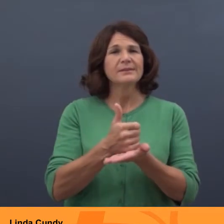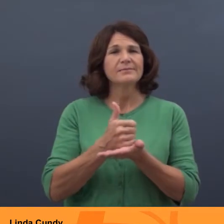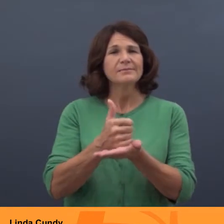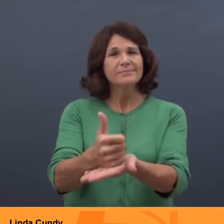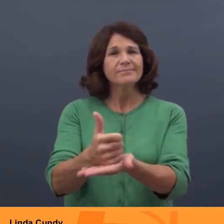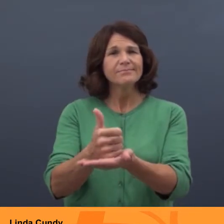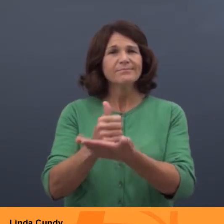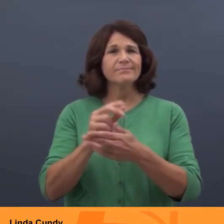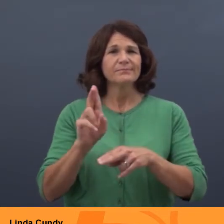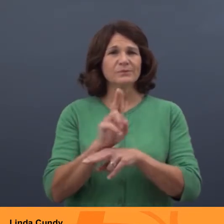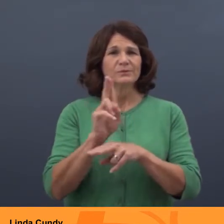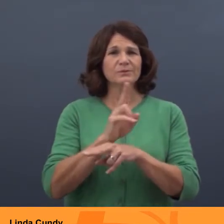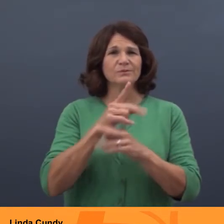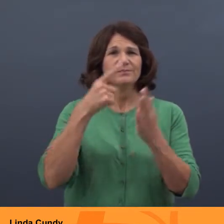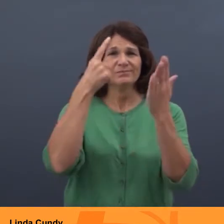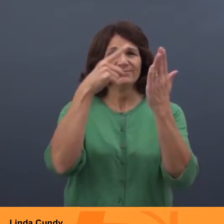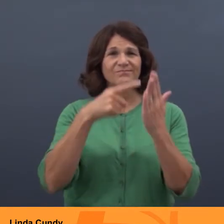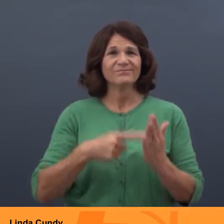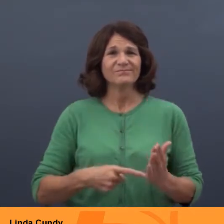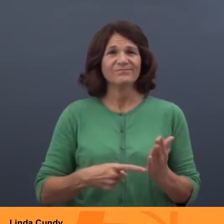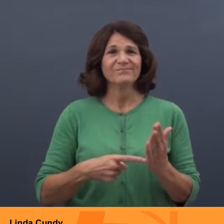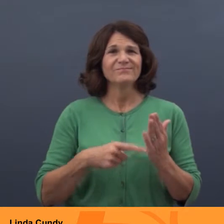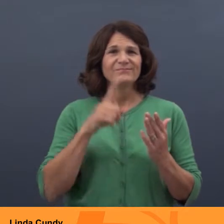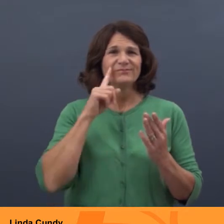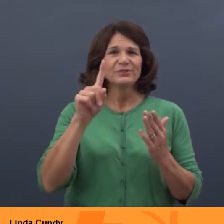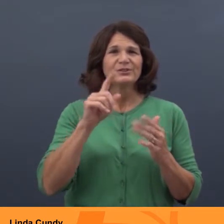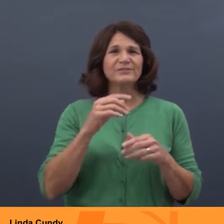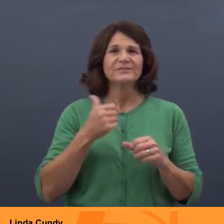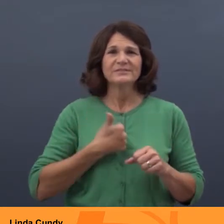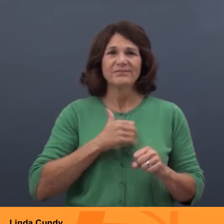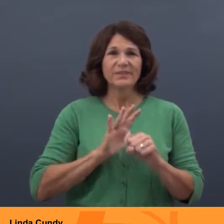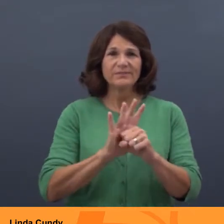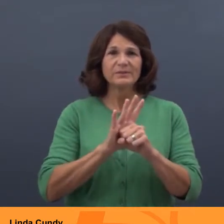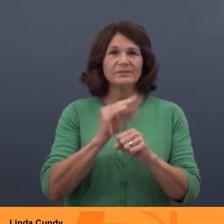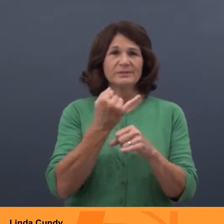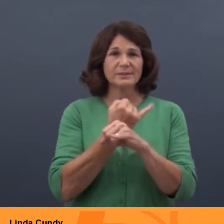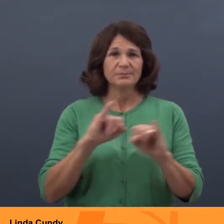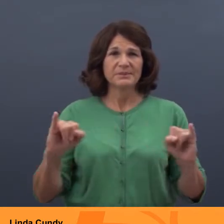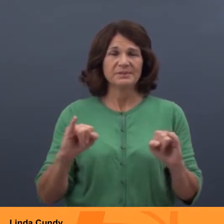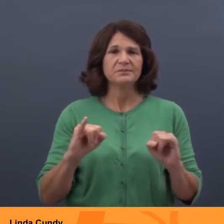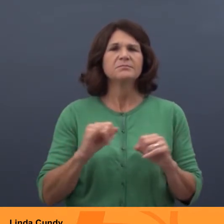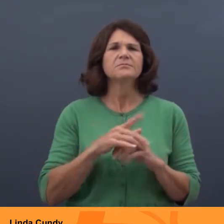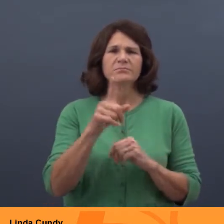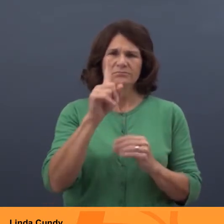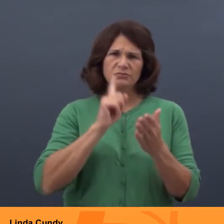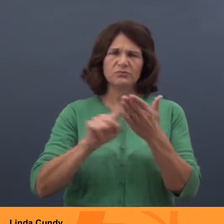For help on how to appropriately use the Informal Inventory of Independence and